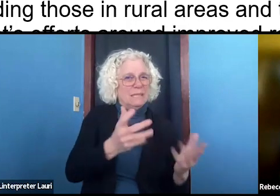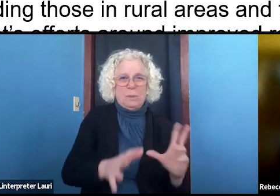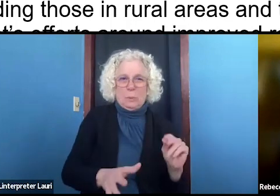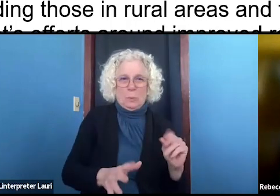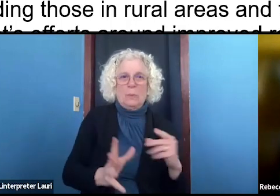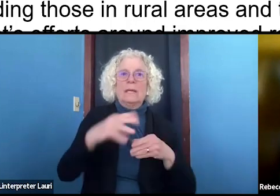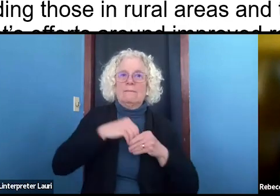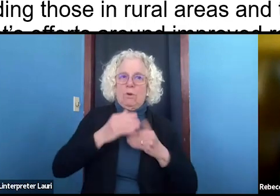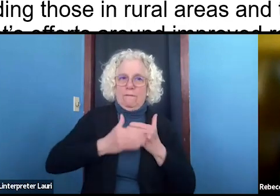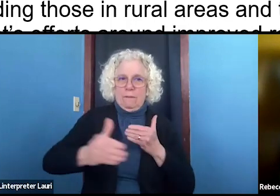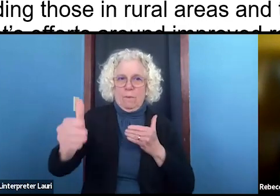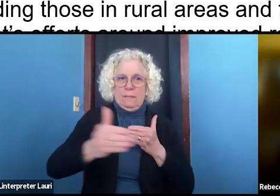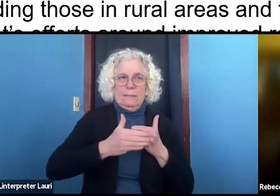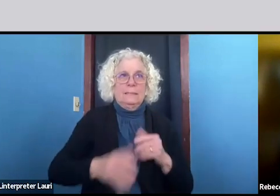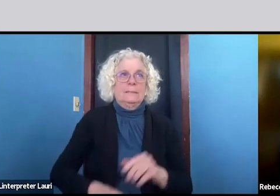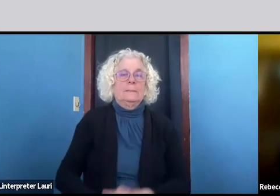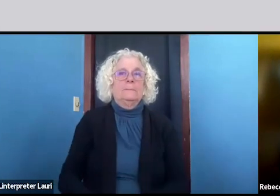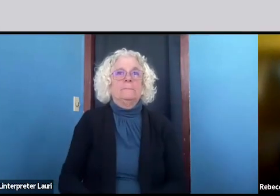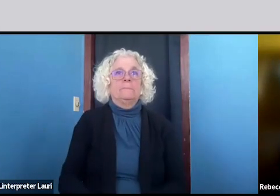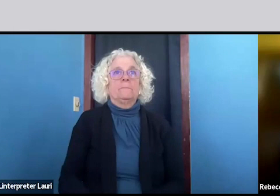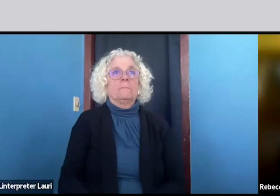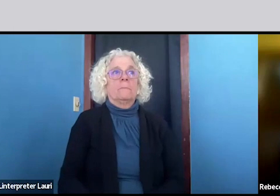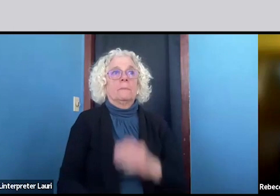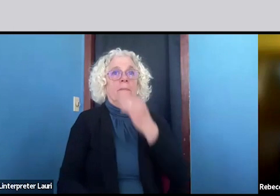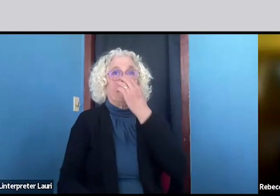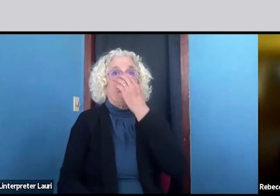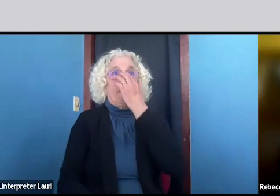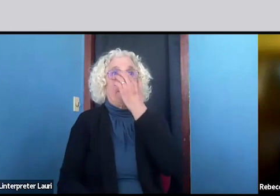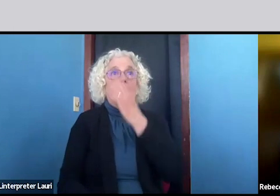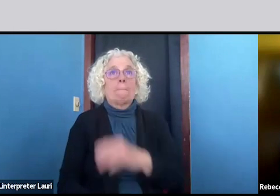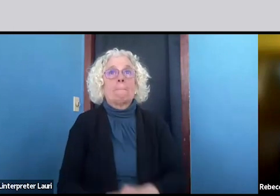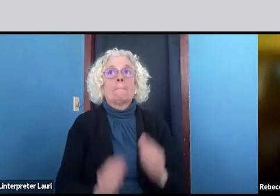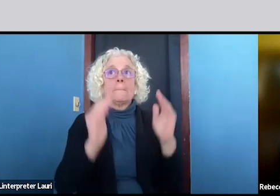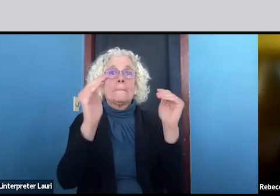Next slide. And finally. For a strategy.